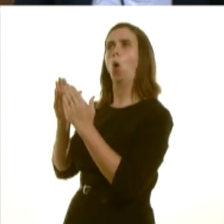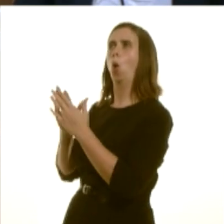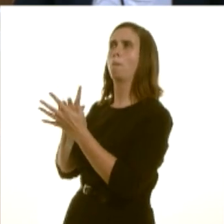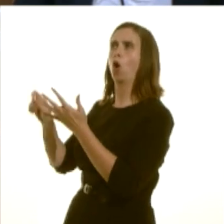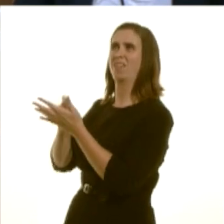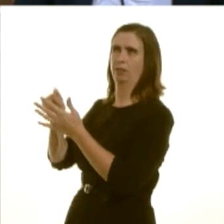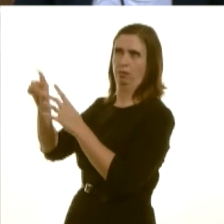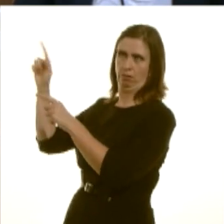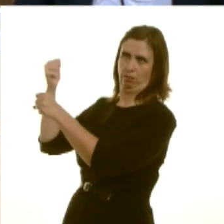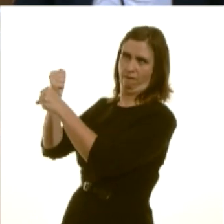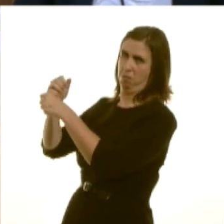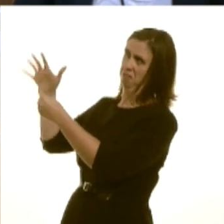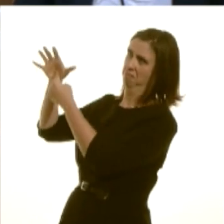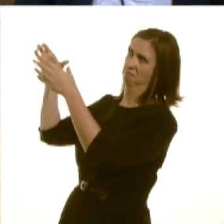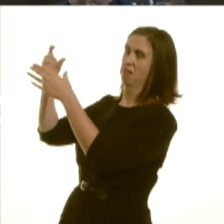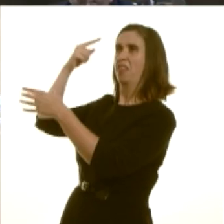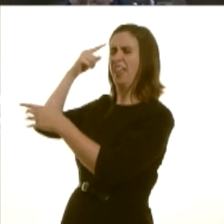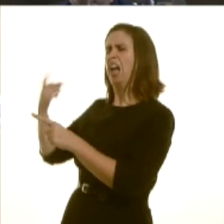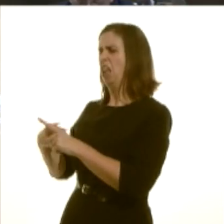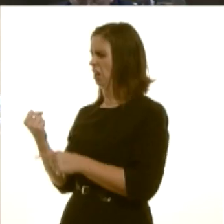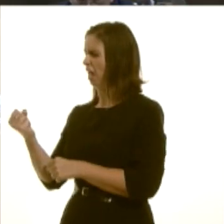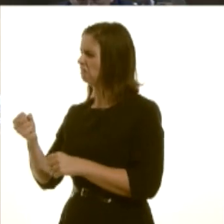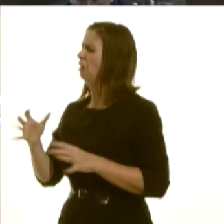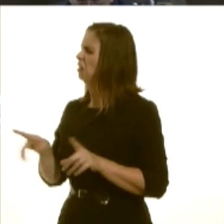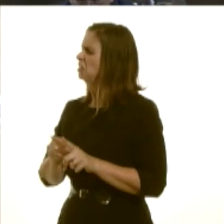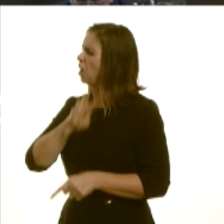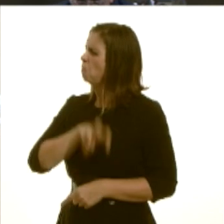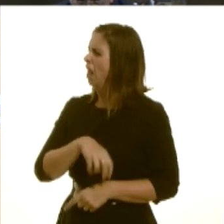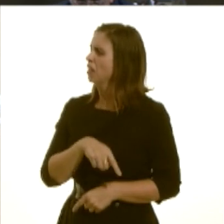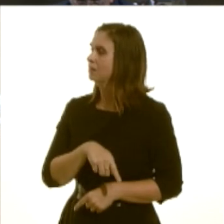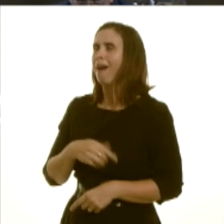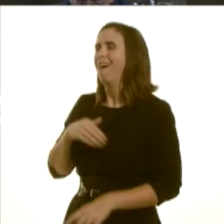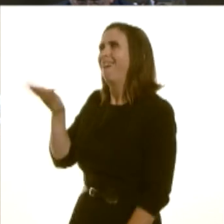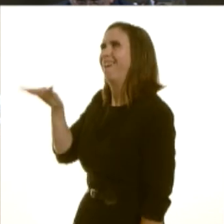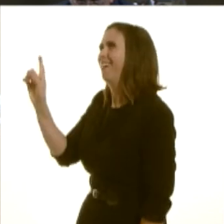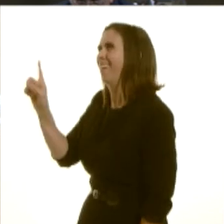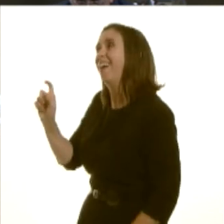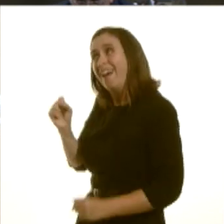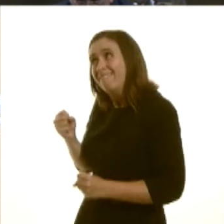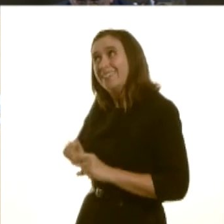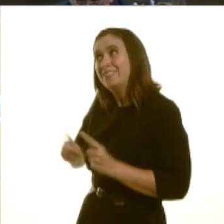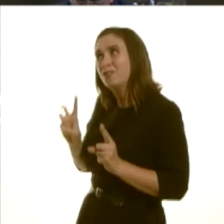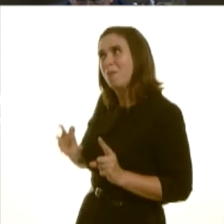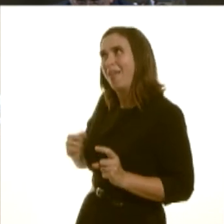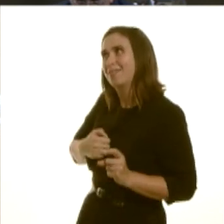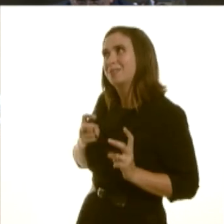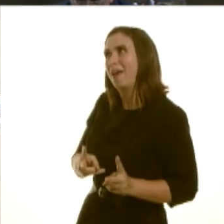England must also be true of Wales. We strive constantly to remind them that that is not